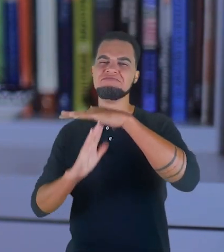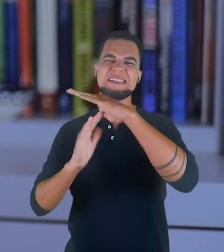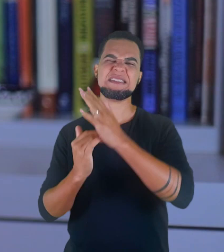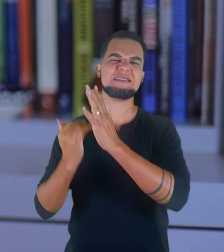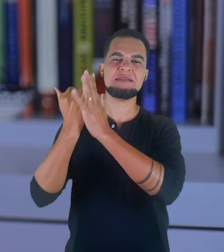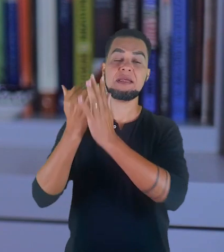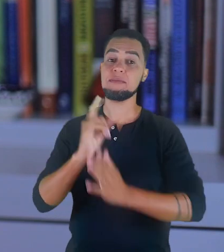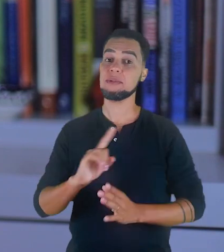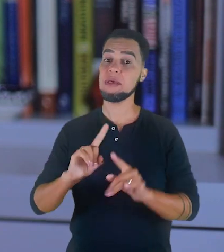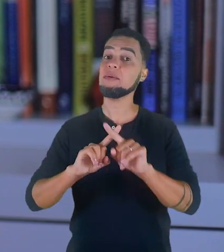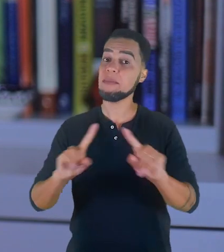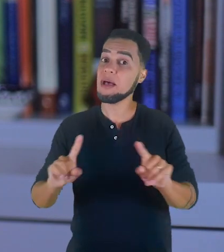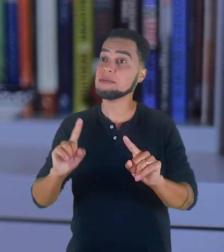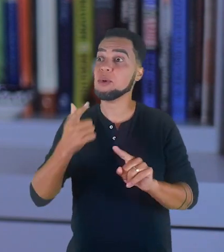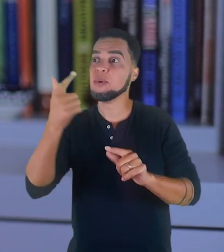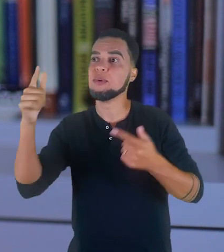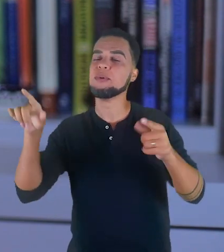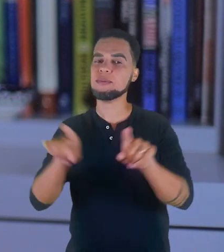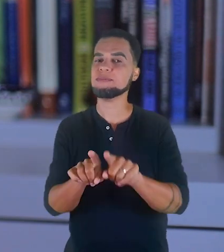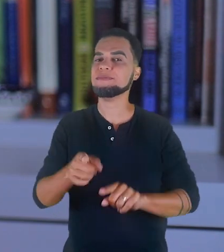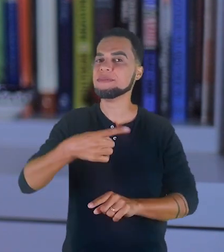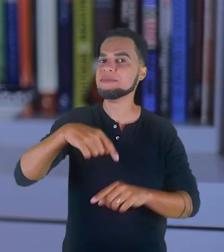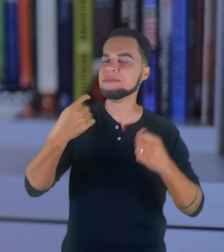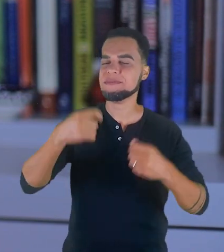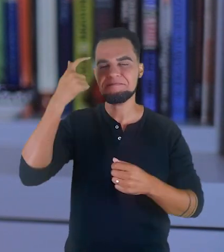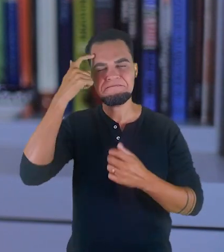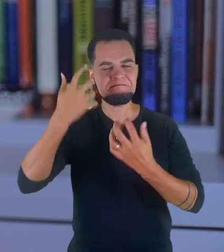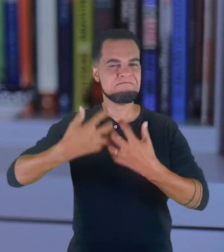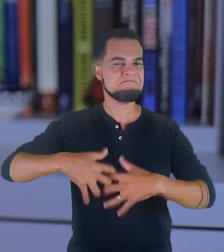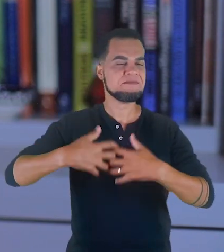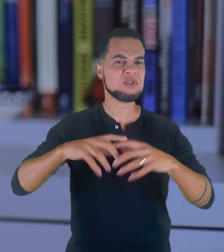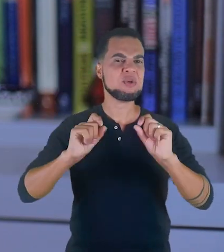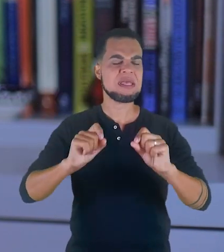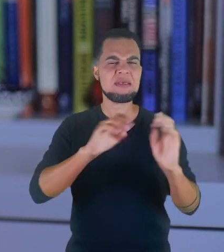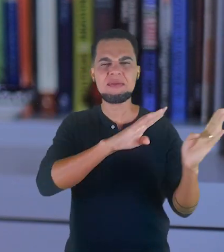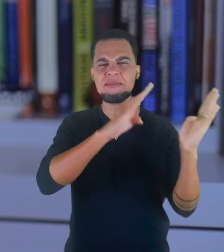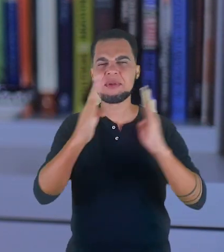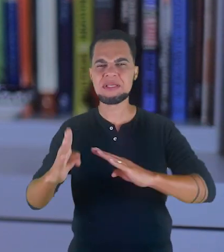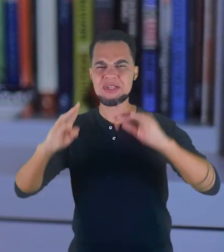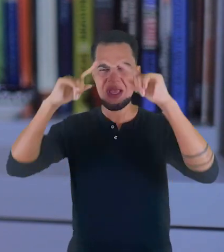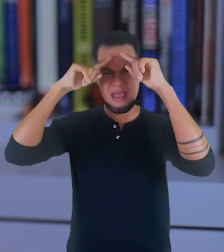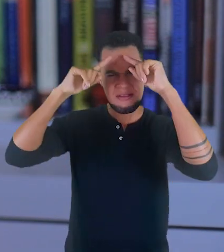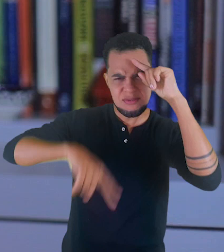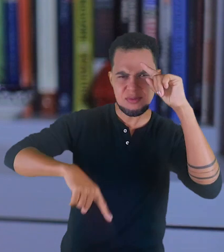And I want to bring up a reflection on what a process of exhaustion is